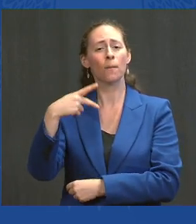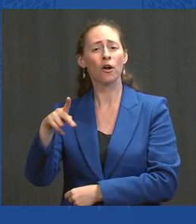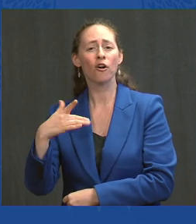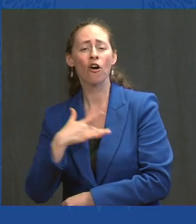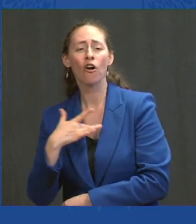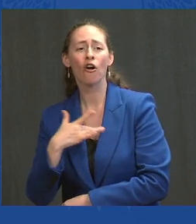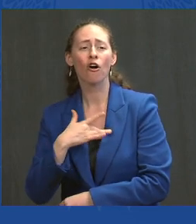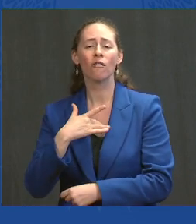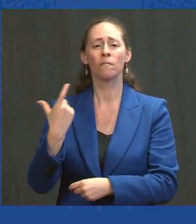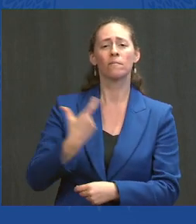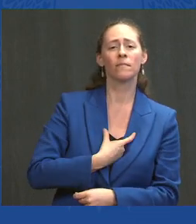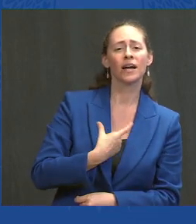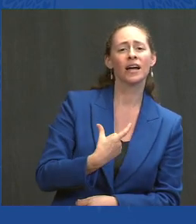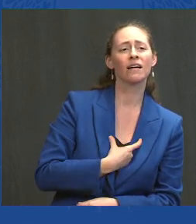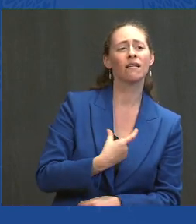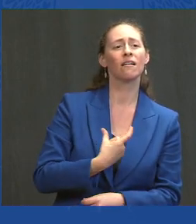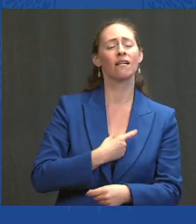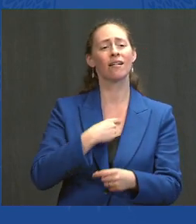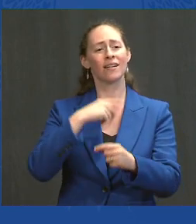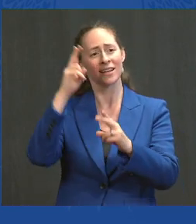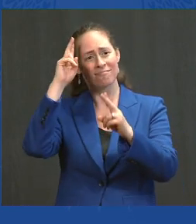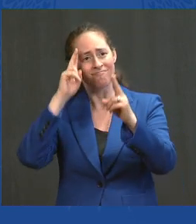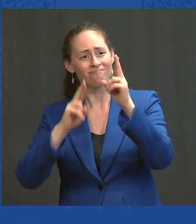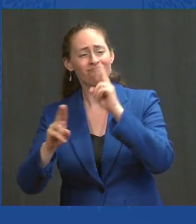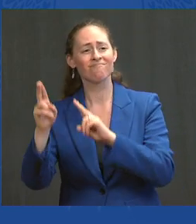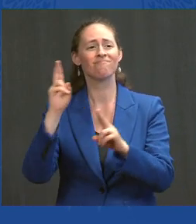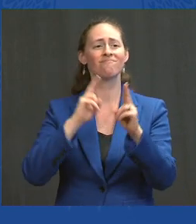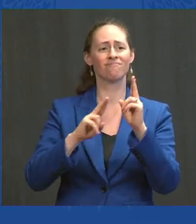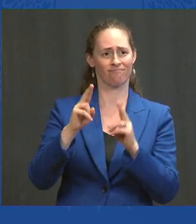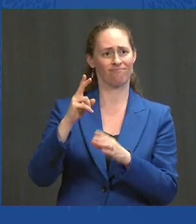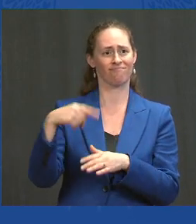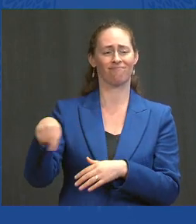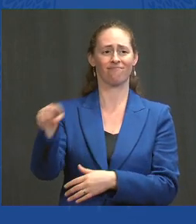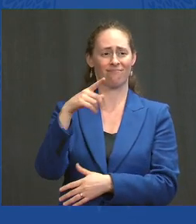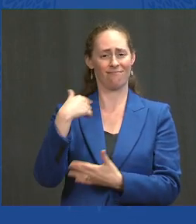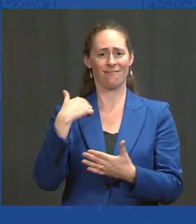And I got to swear them in in the palace of a dictator.